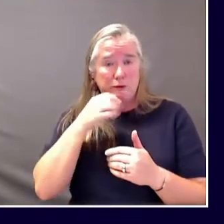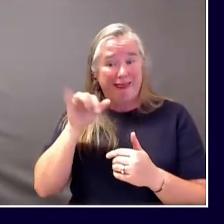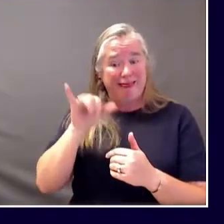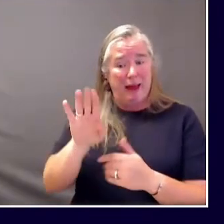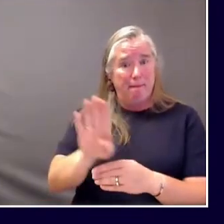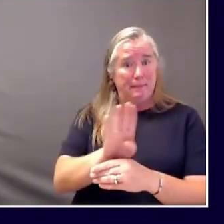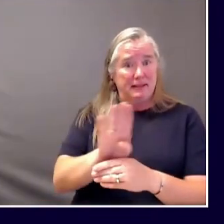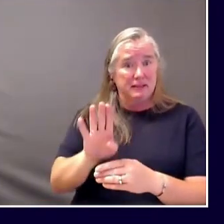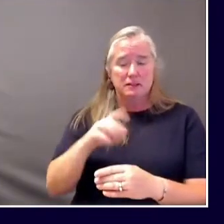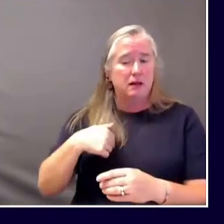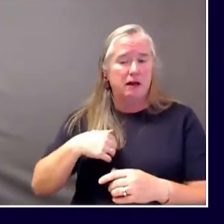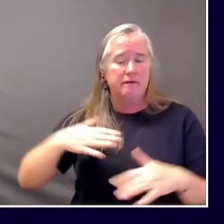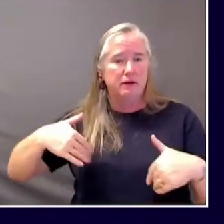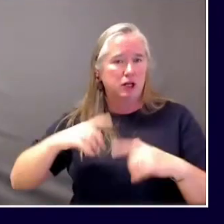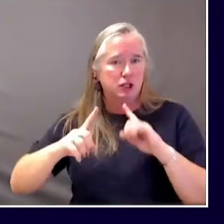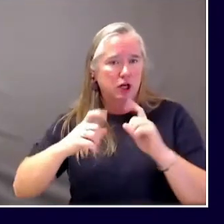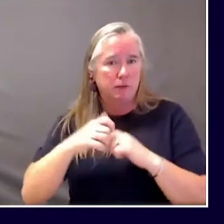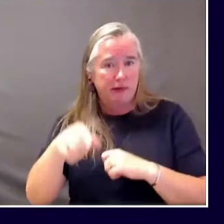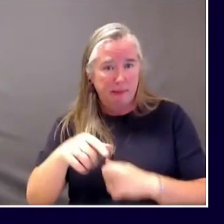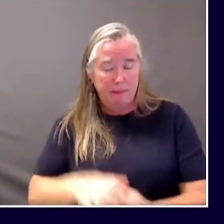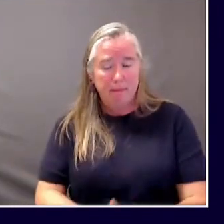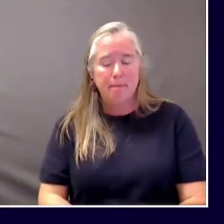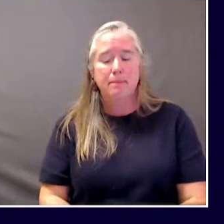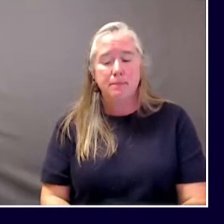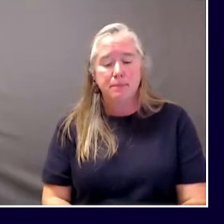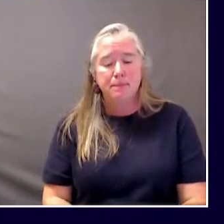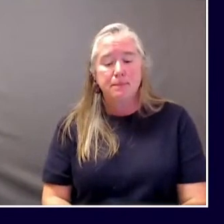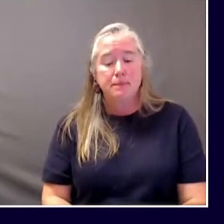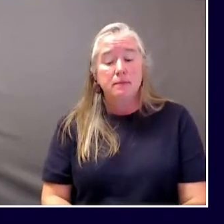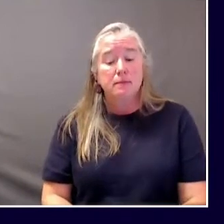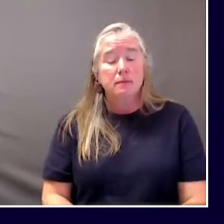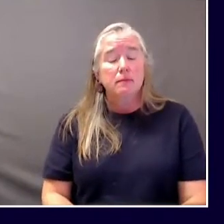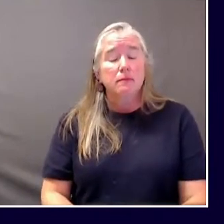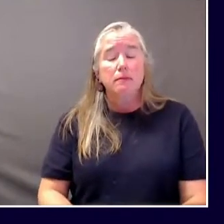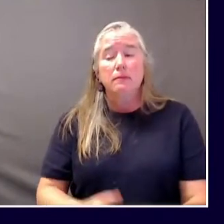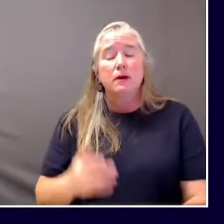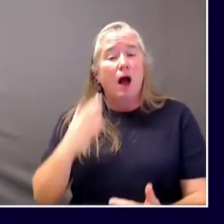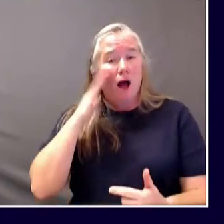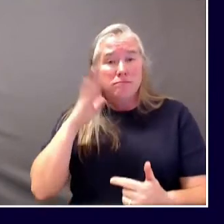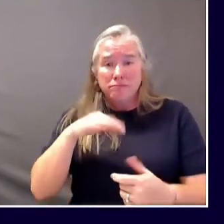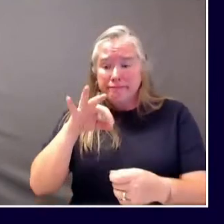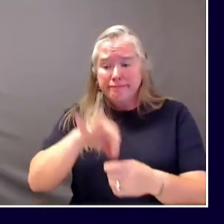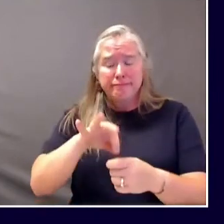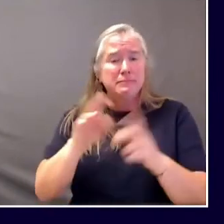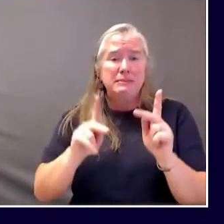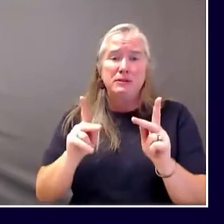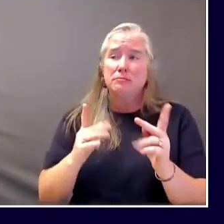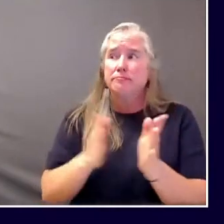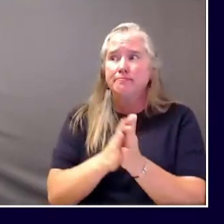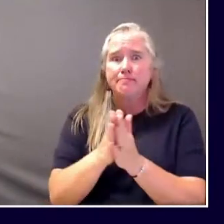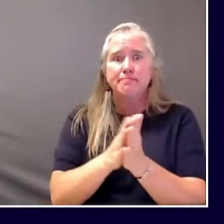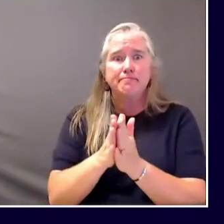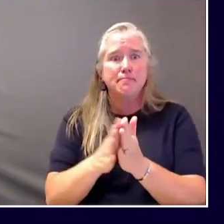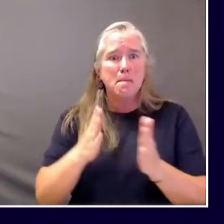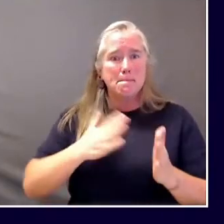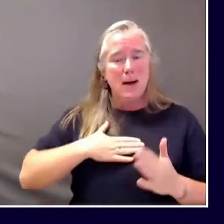and I know people are anxious to show their support for candidates at all levels in all